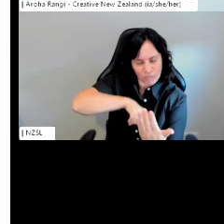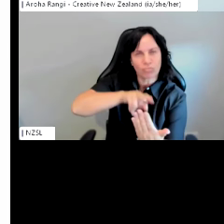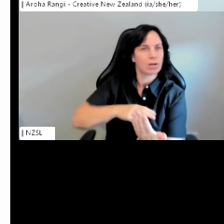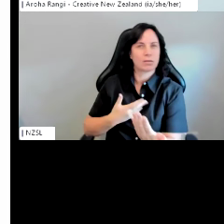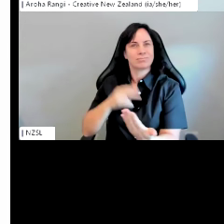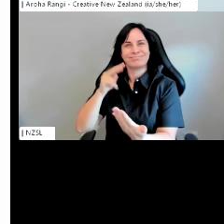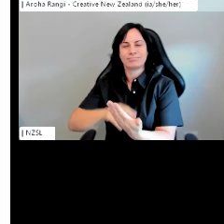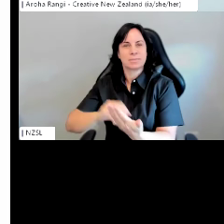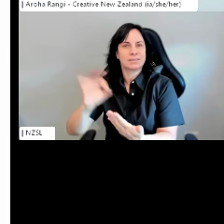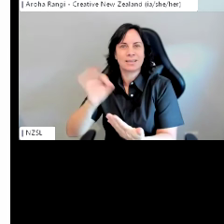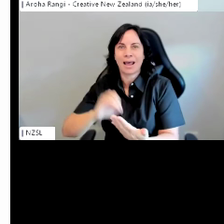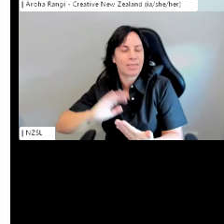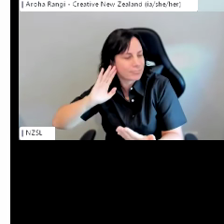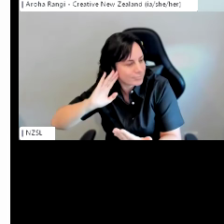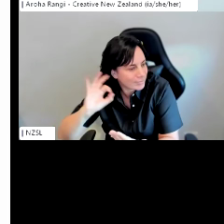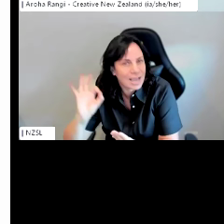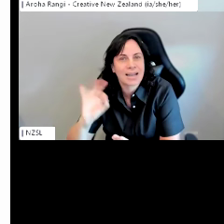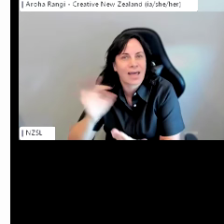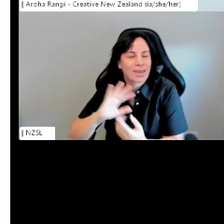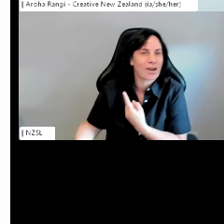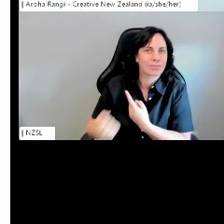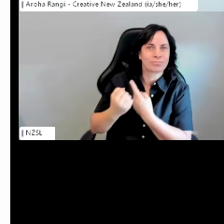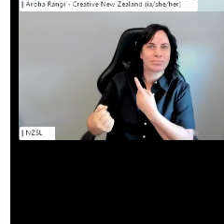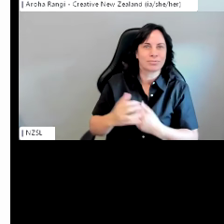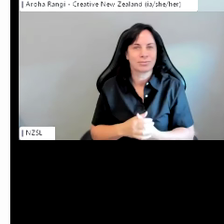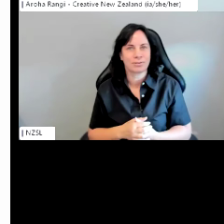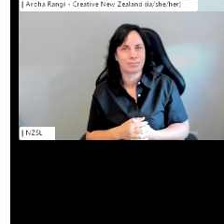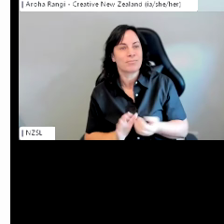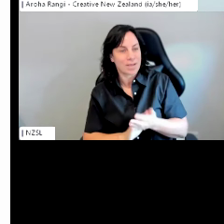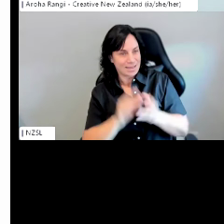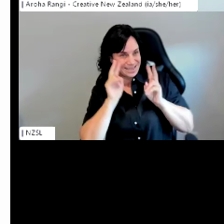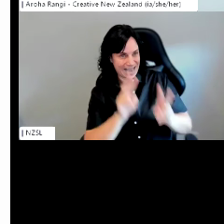what the audience will be like and whether they feel that they would fit in with the audience and